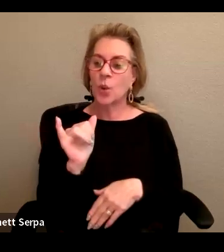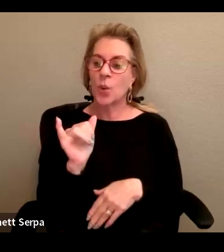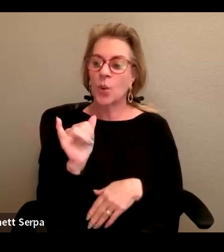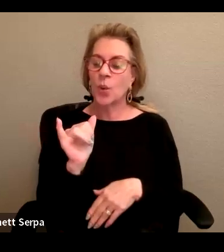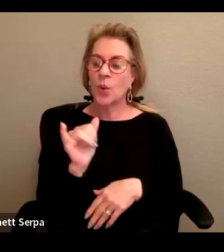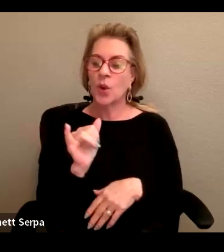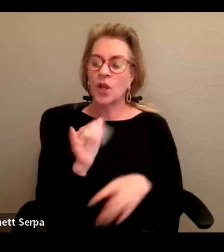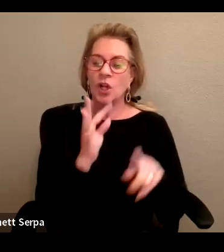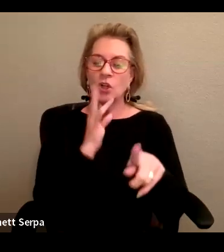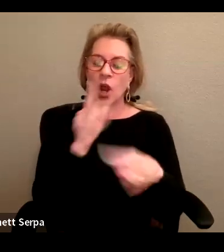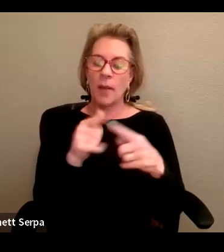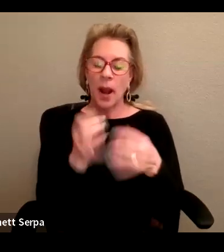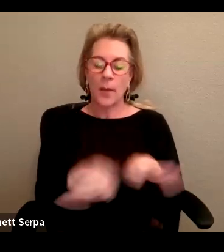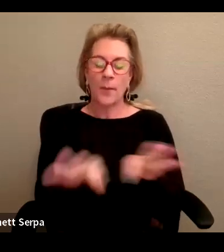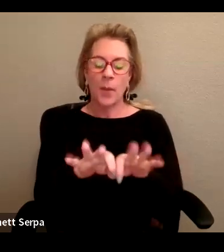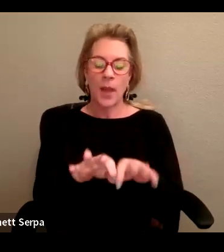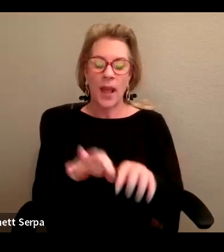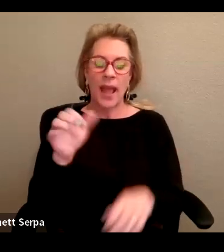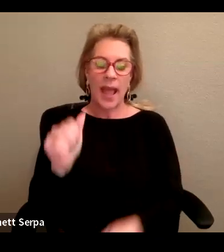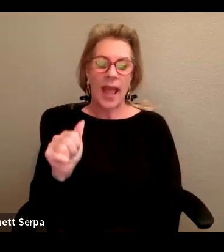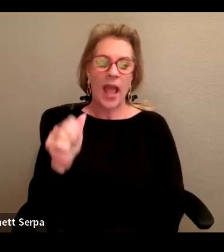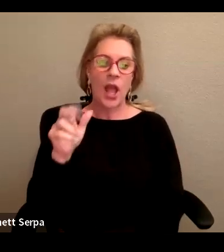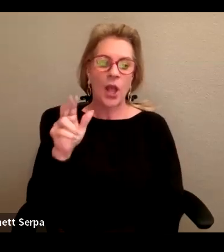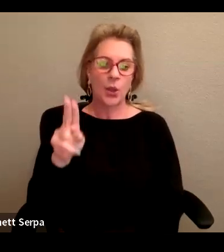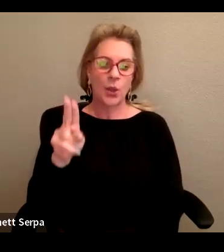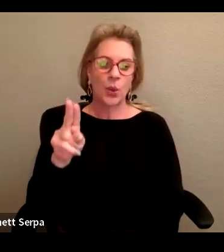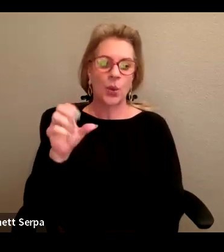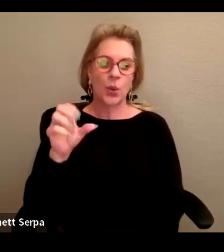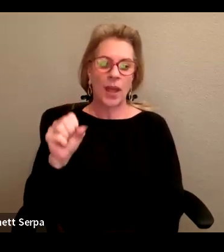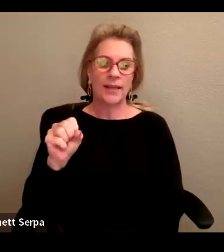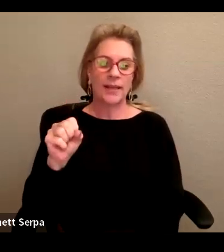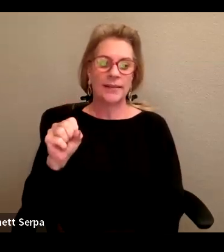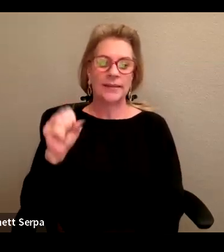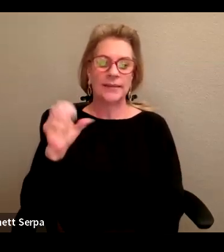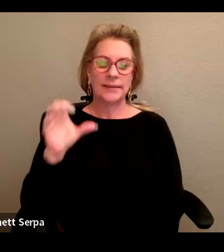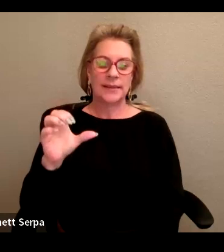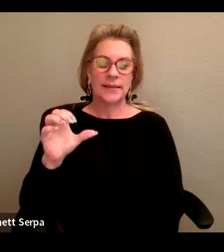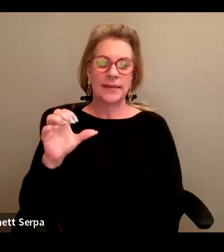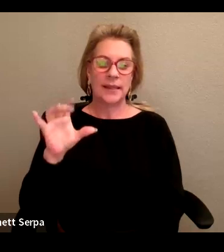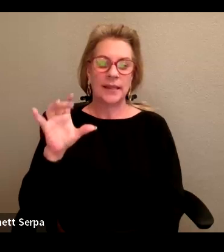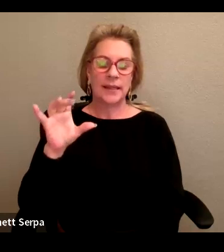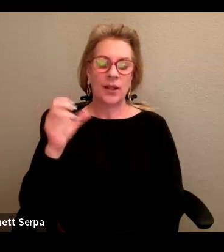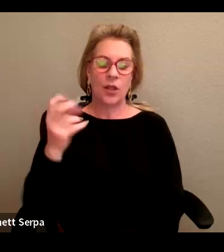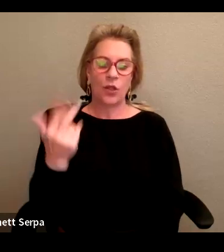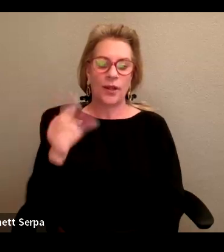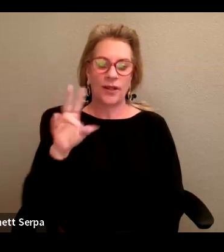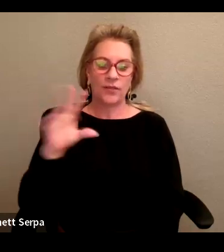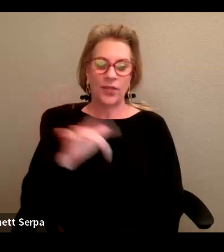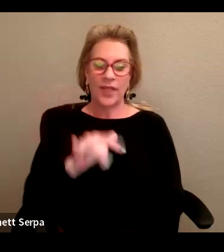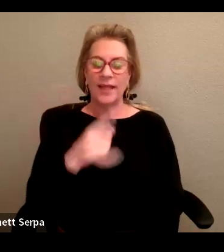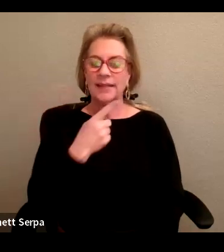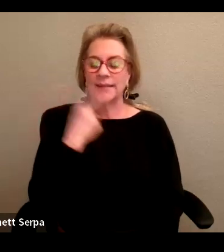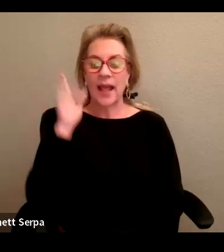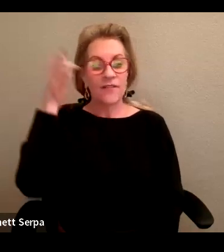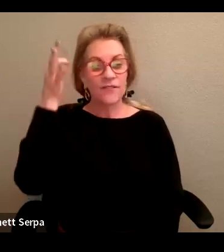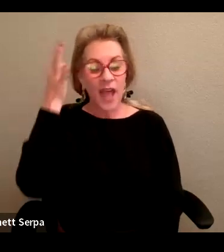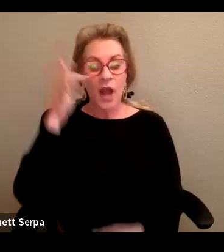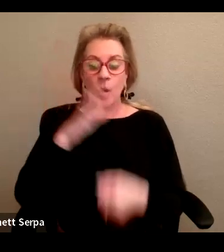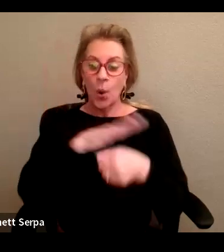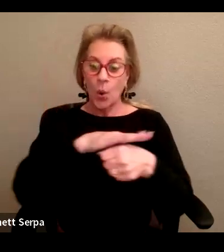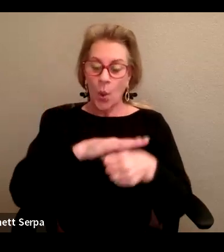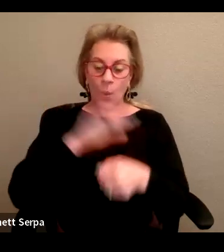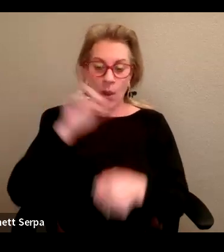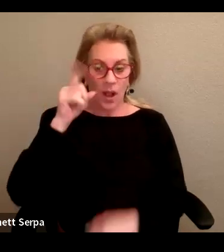important federal law 8 USC 1373 that law States a federal state or local government entity or